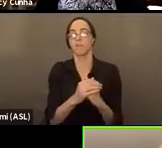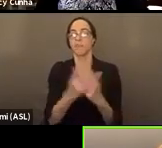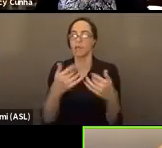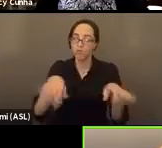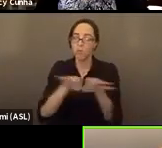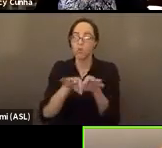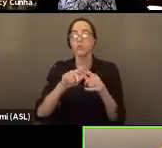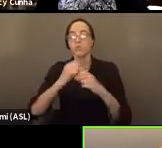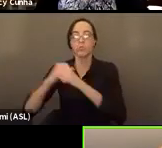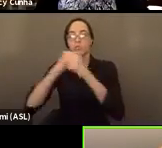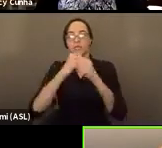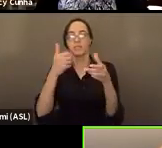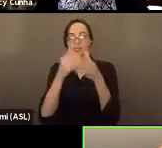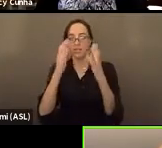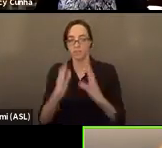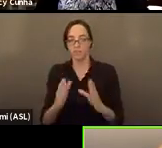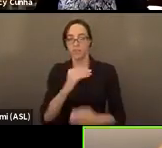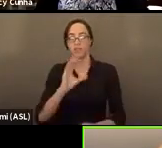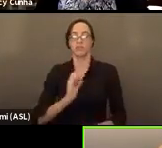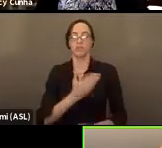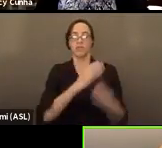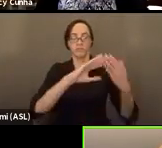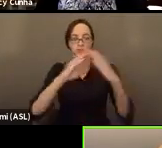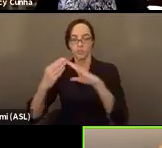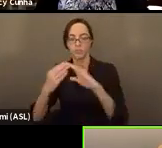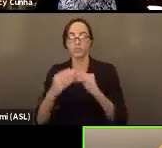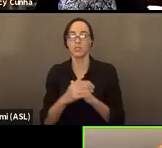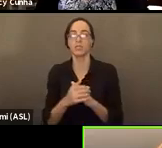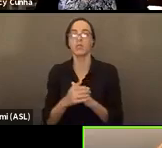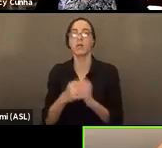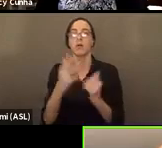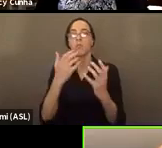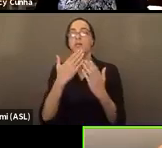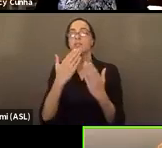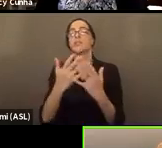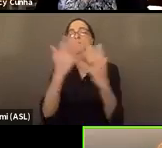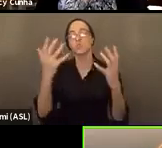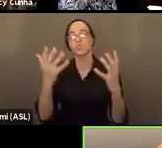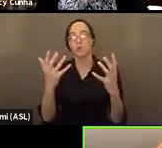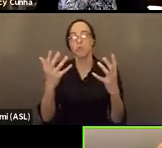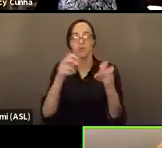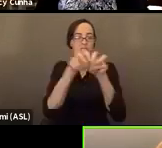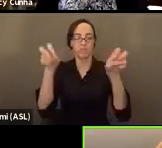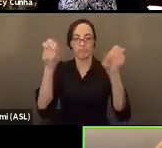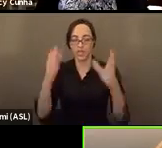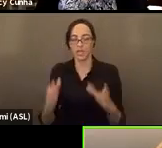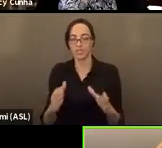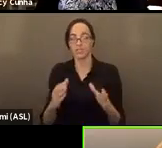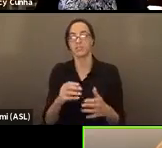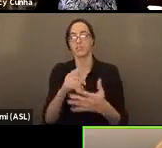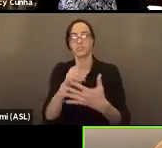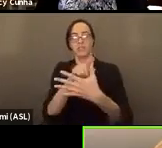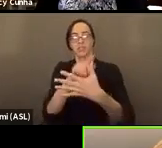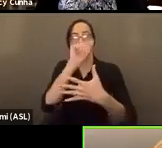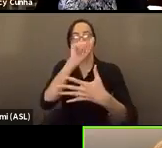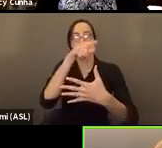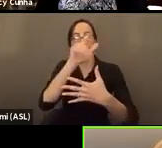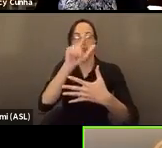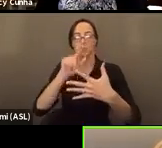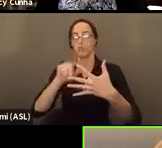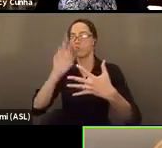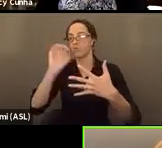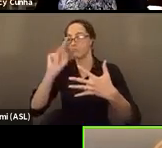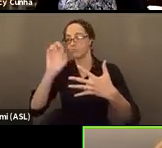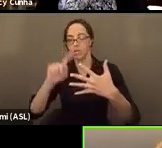i want to thank so much april mike lake paul um you guys are like experts in your field and it's